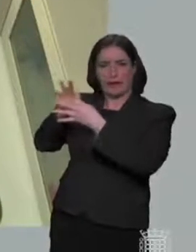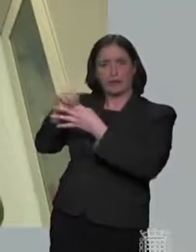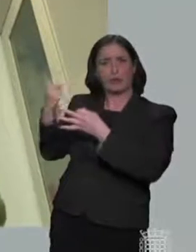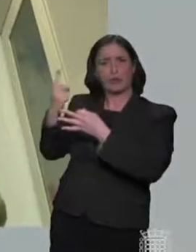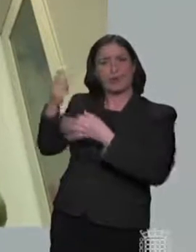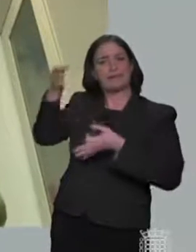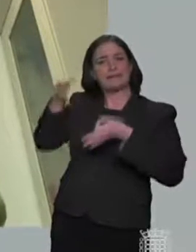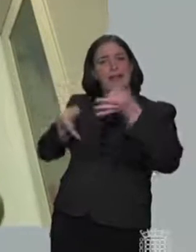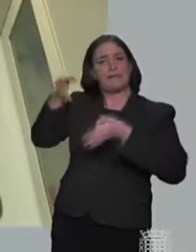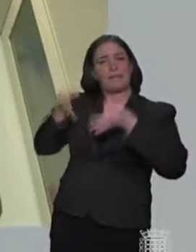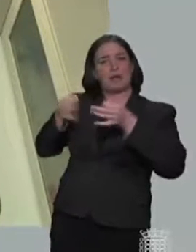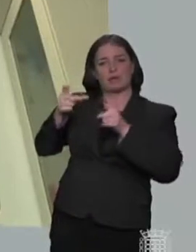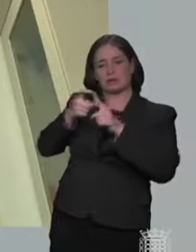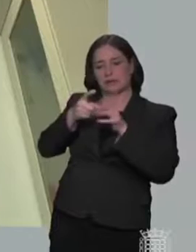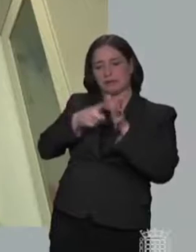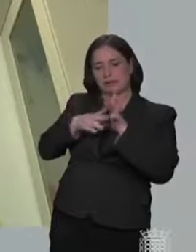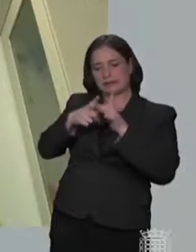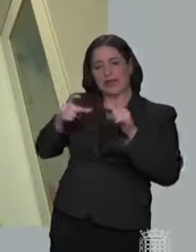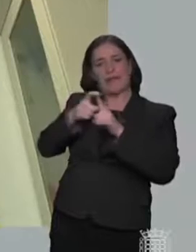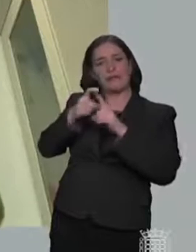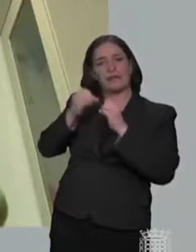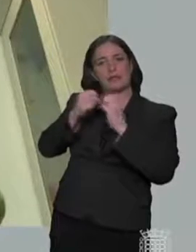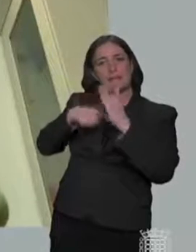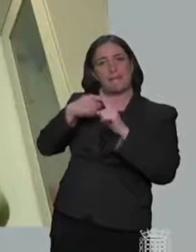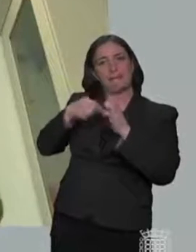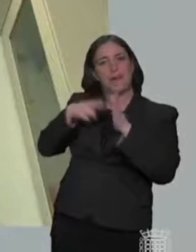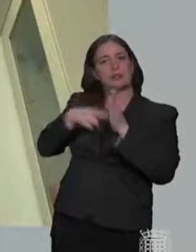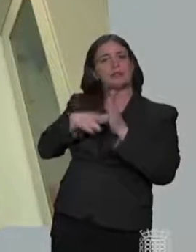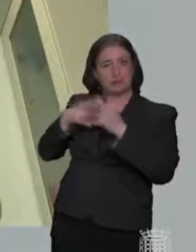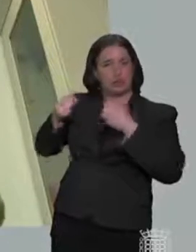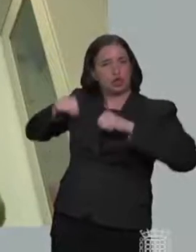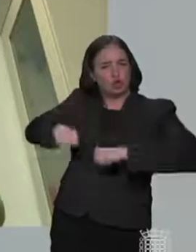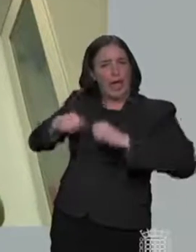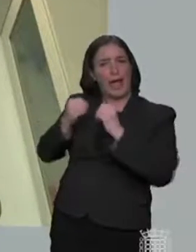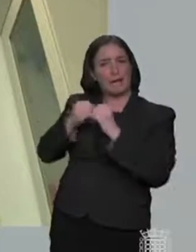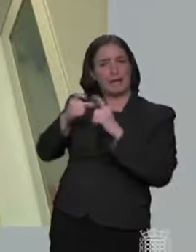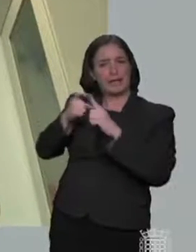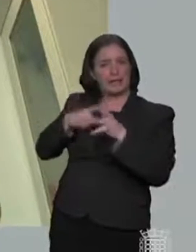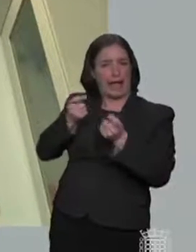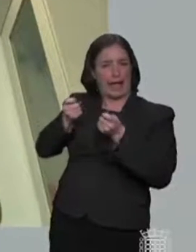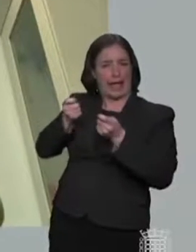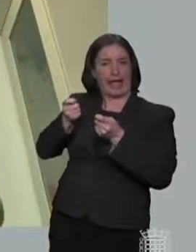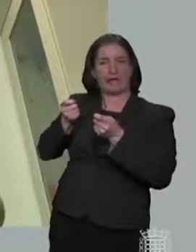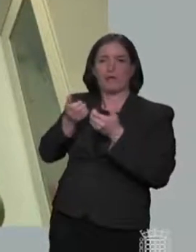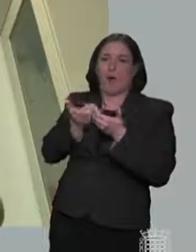association and of course the neighborhood north home to richmond